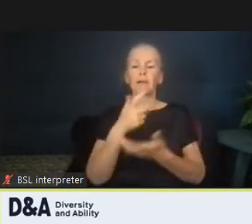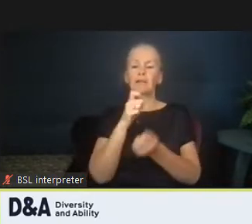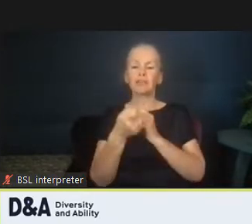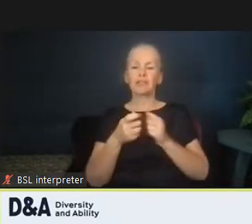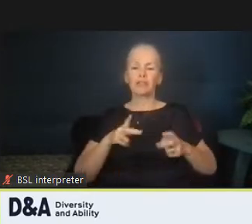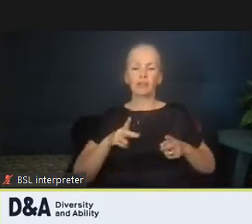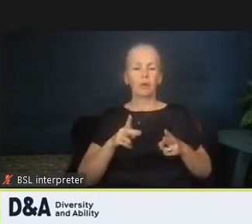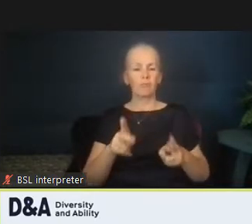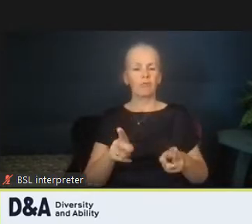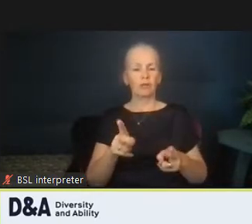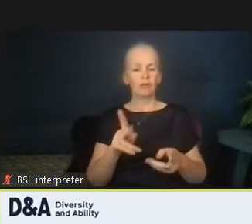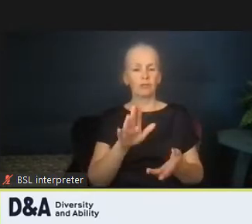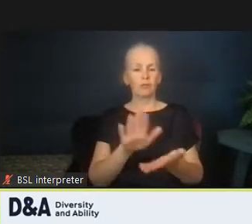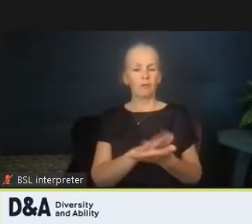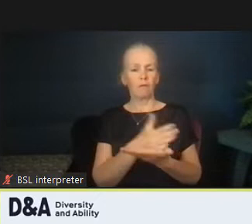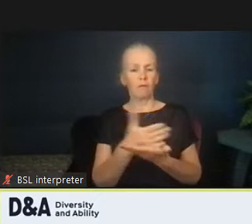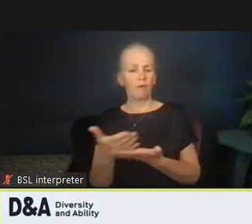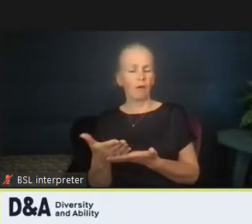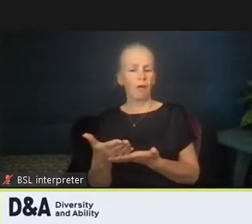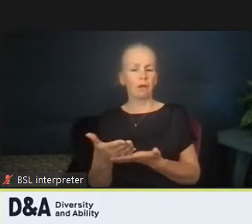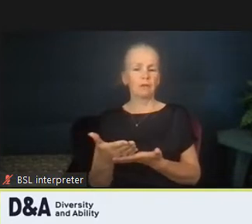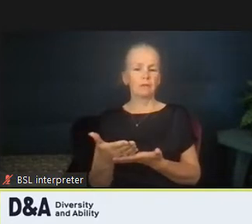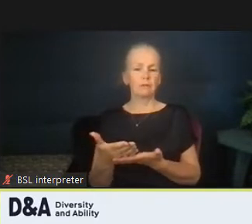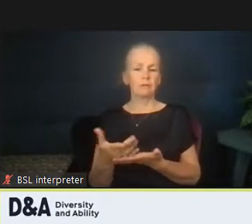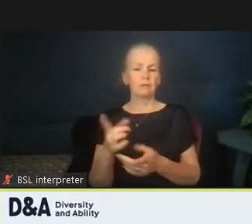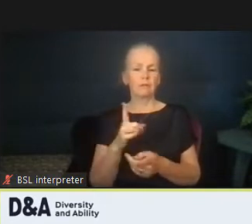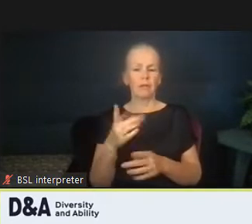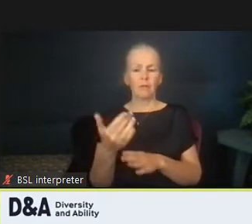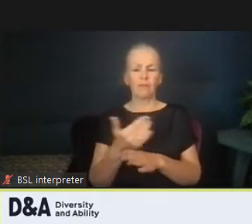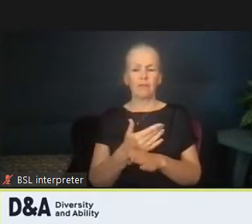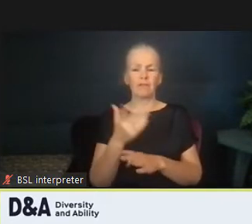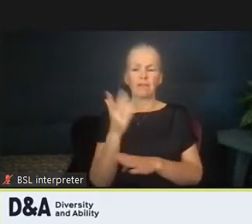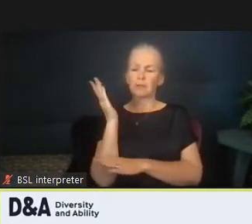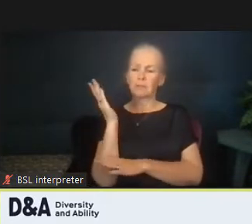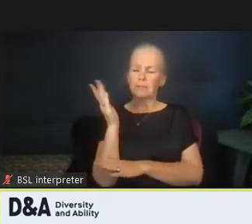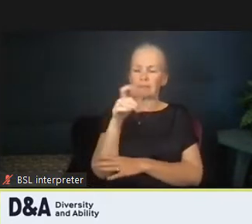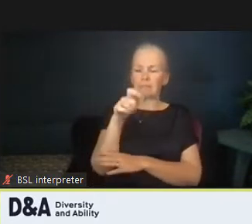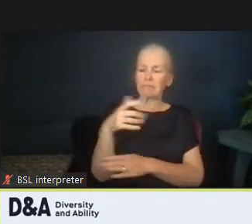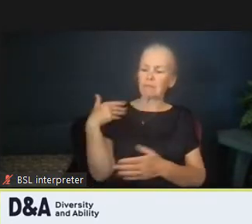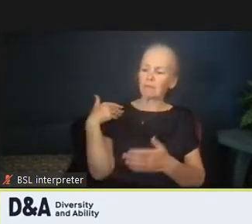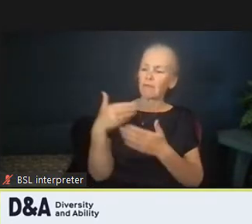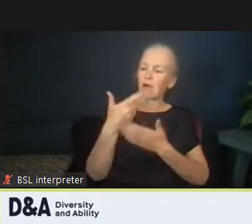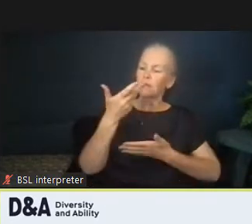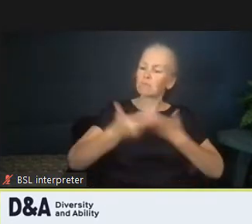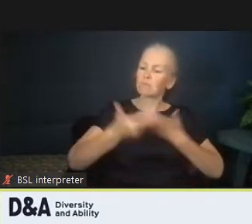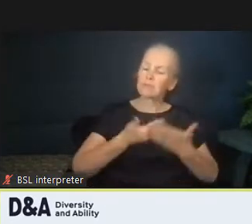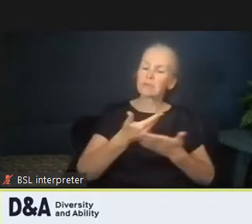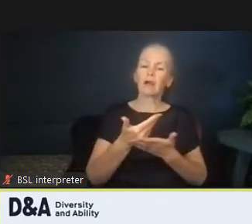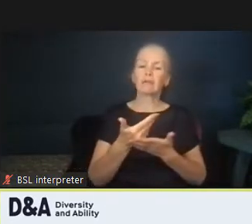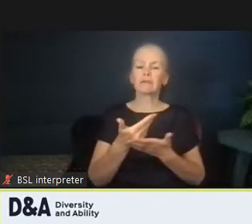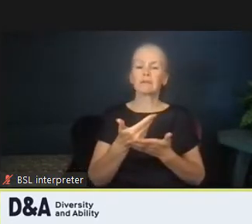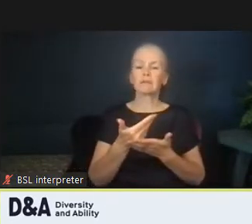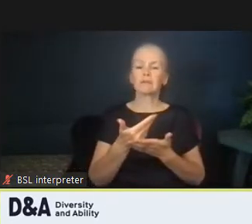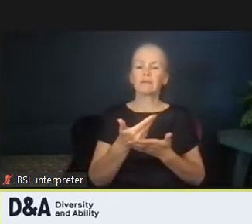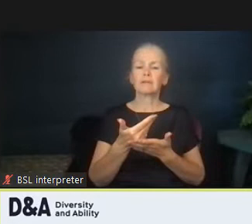and converting what the previous speakers have talked about so far in terms of the philosophical